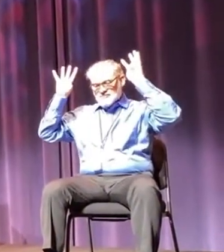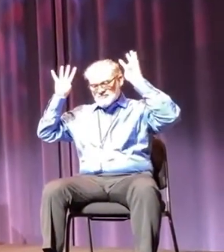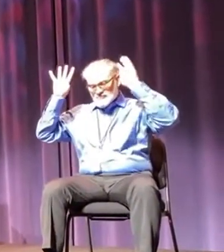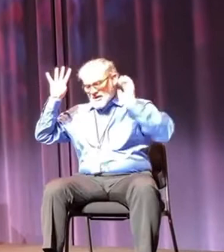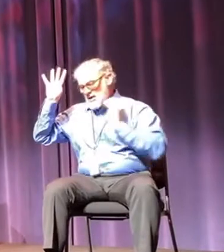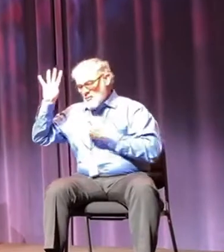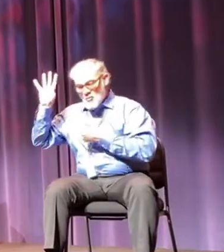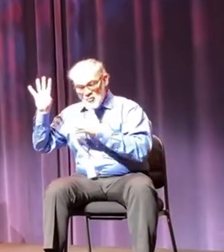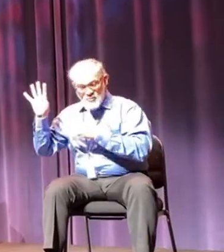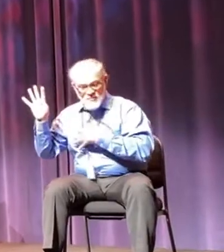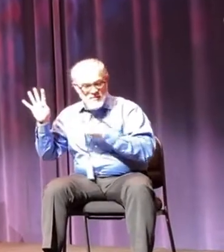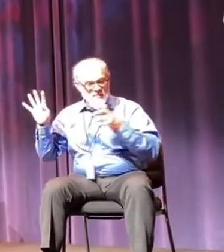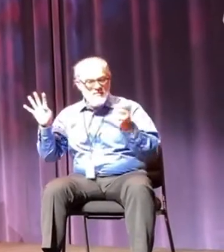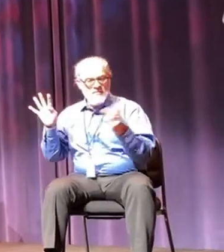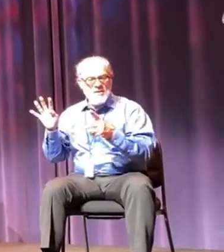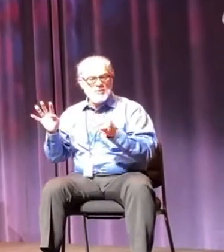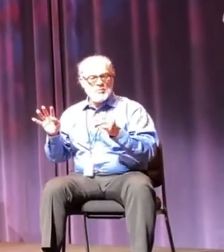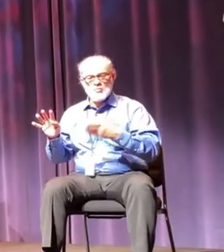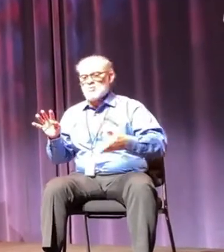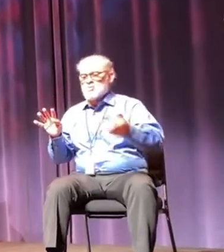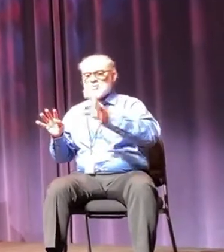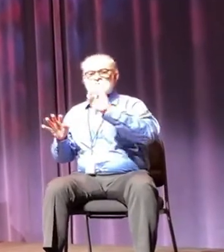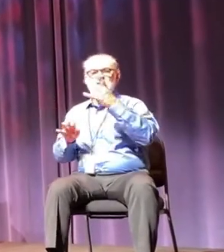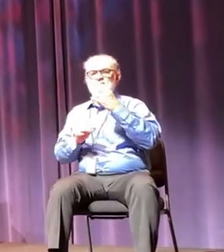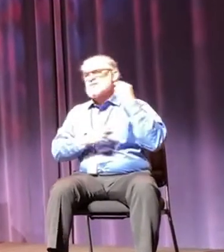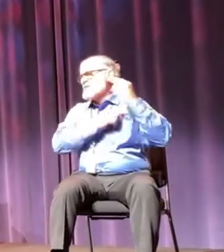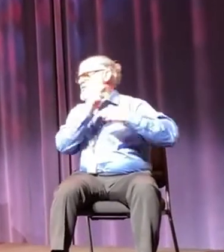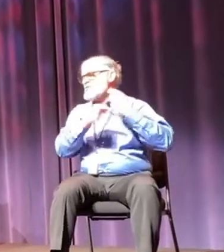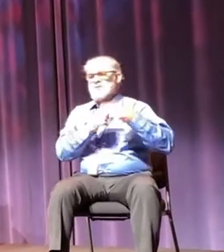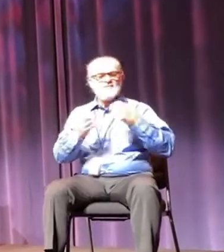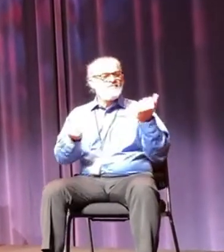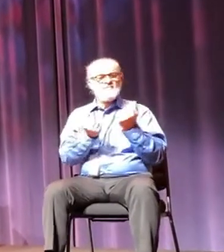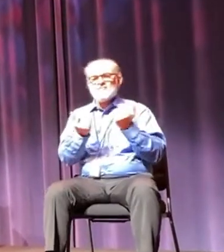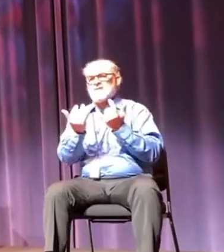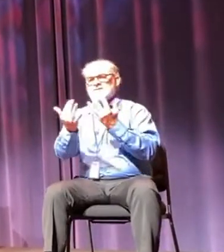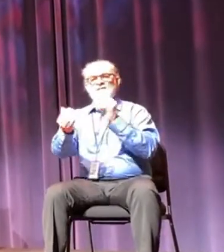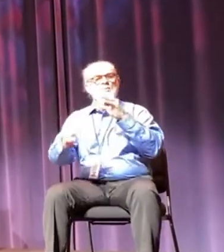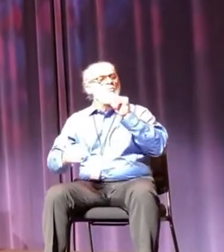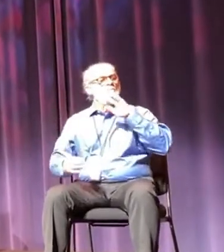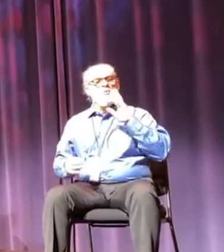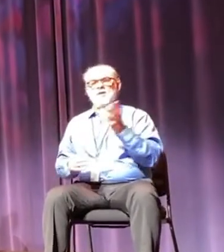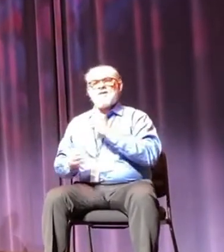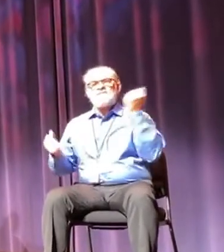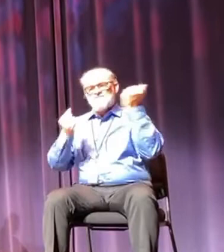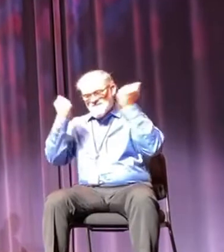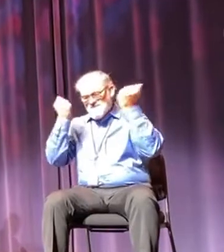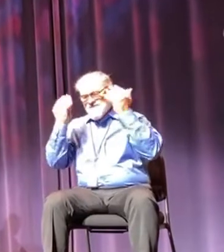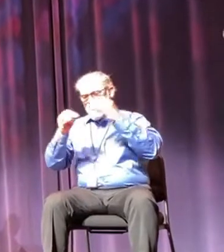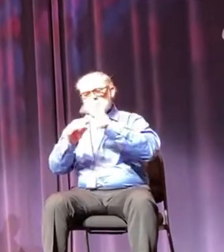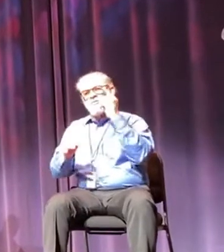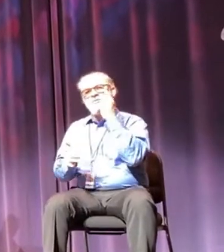Our women return to you. Seventh generation blazing carnation of water and fire in your eyes.